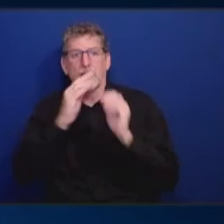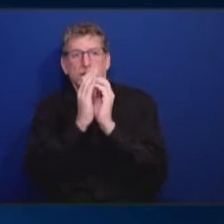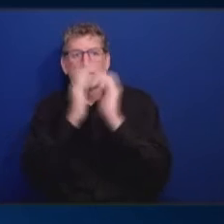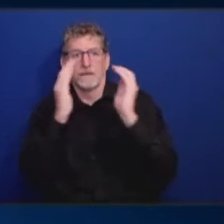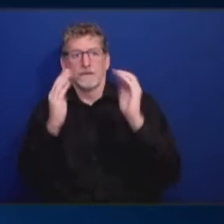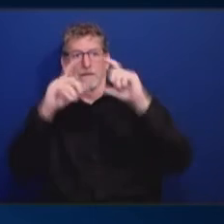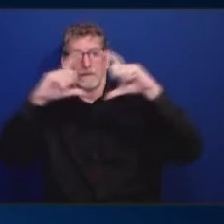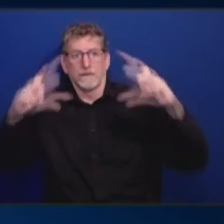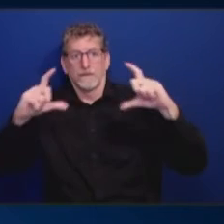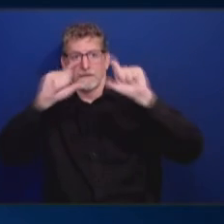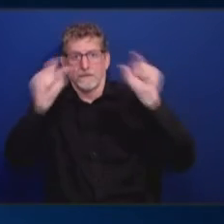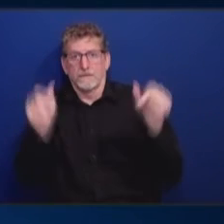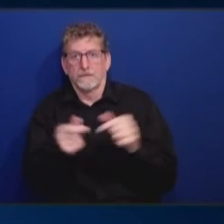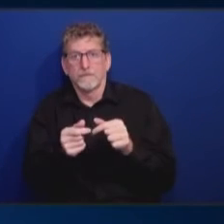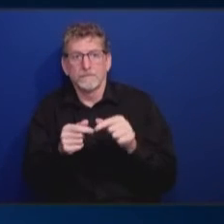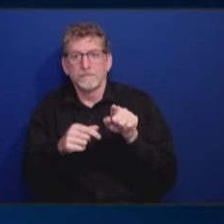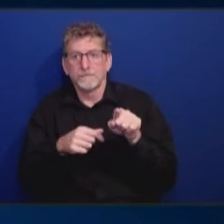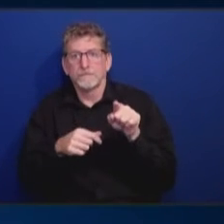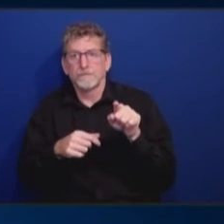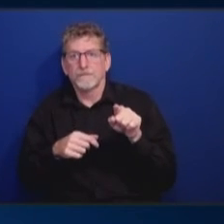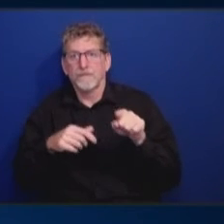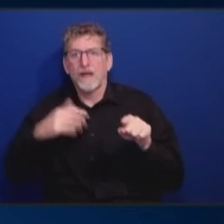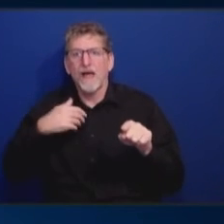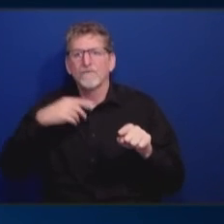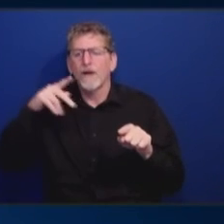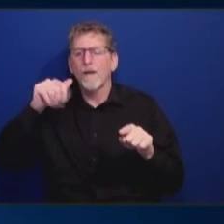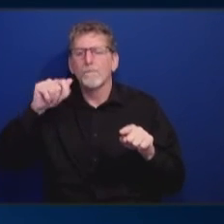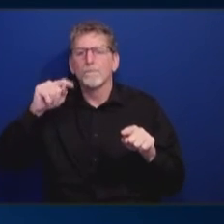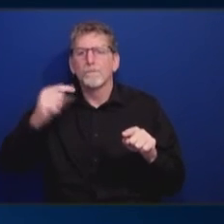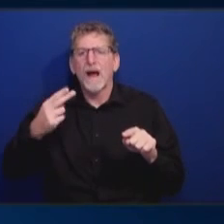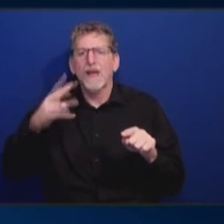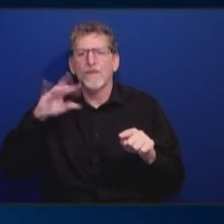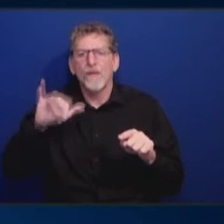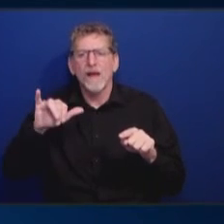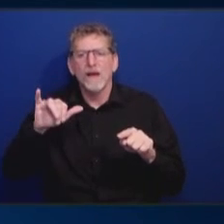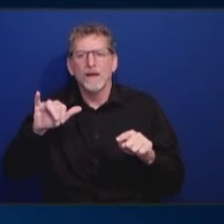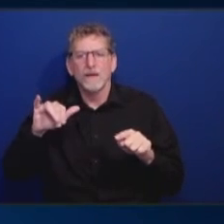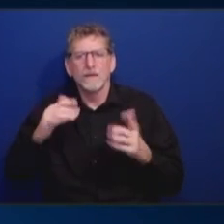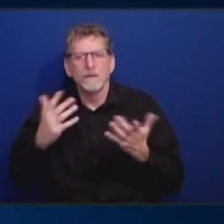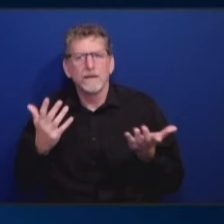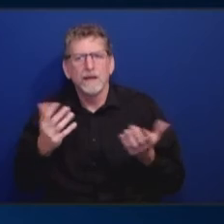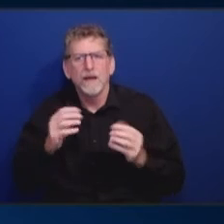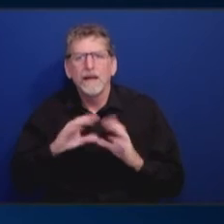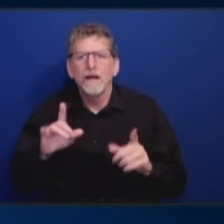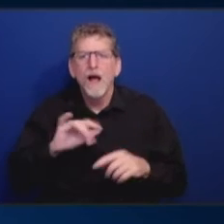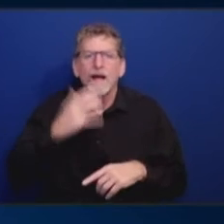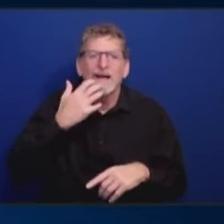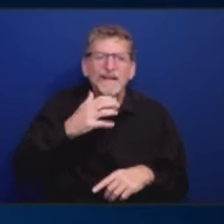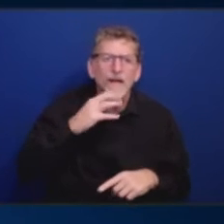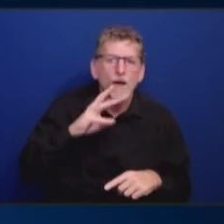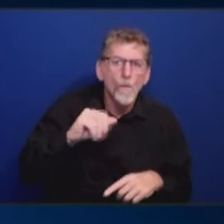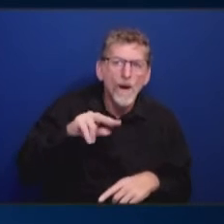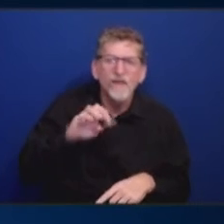So some of the pathways are pretty clear, the heatwaves, the severe weather. Some of them relate to changes in our ecosystems, which